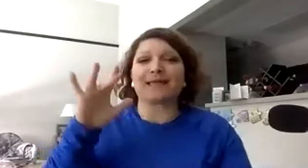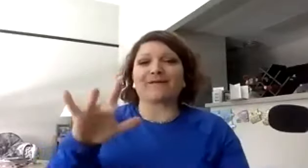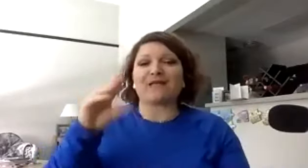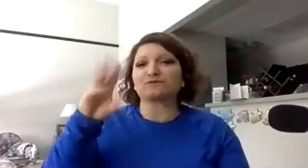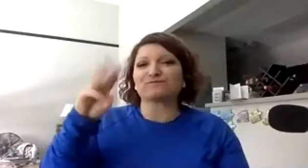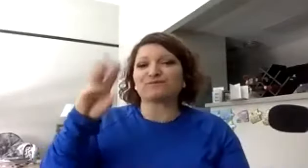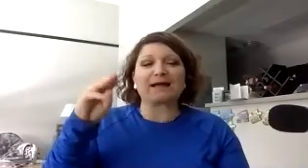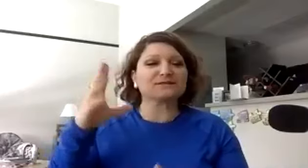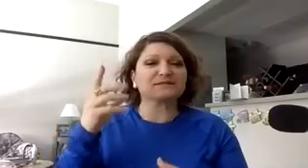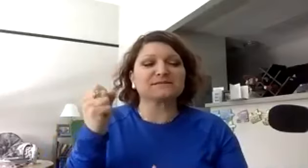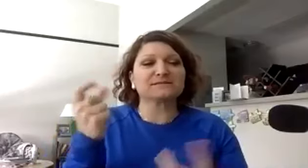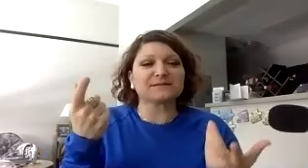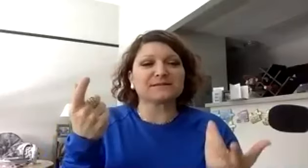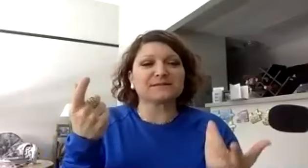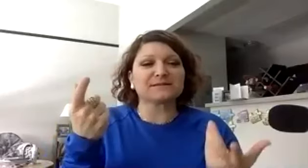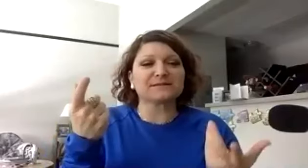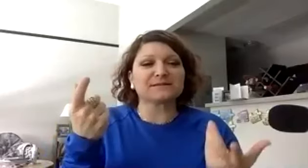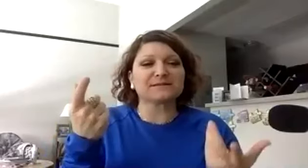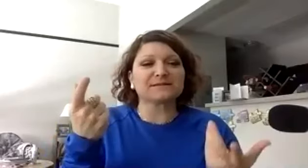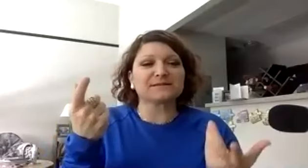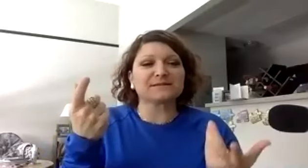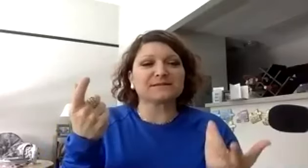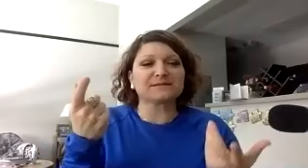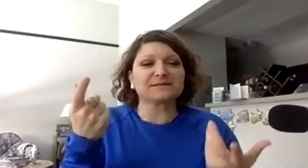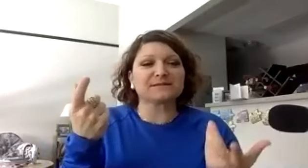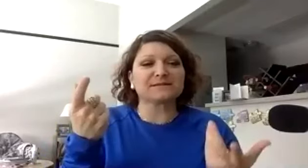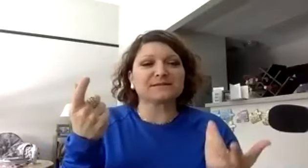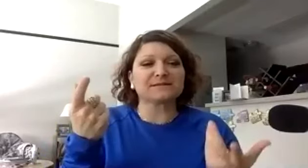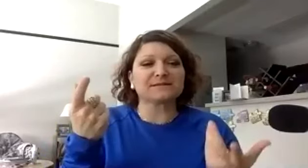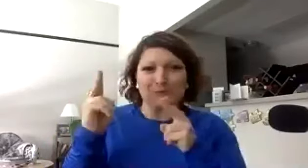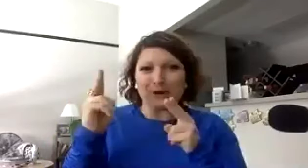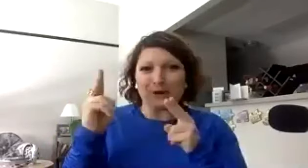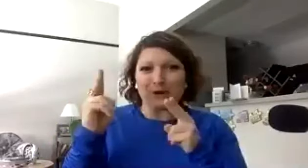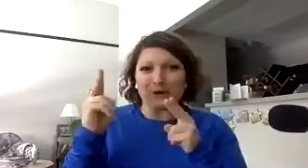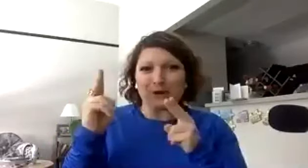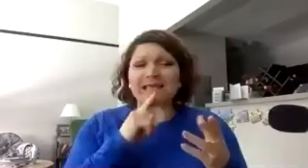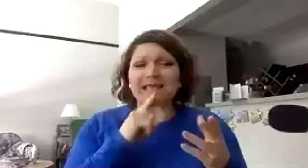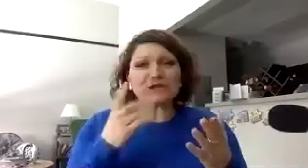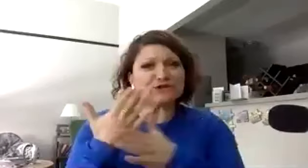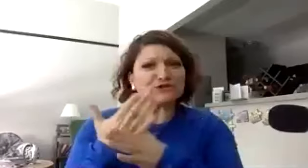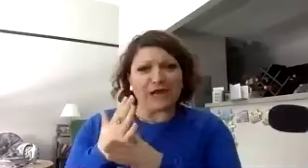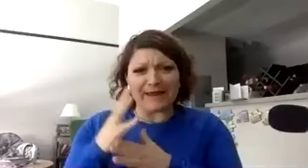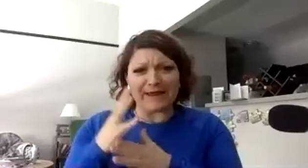have that splashes or something i wanted to display i mean thank you for sharing